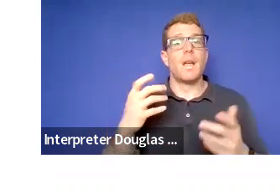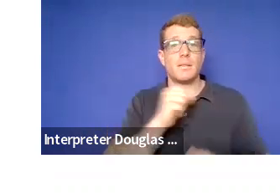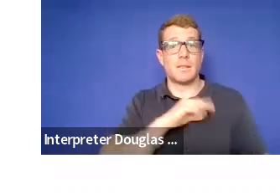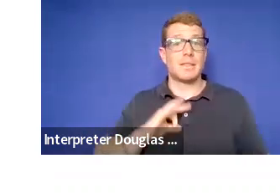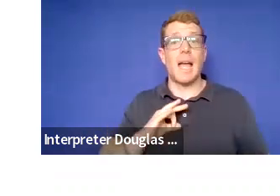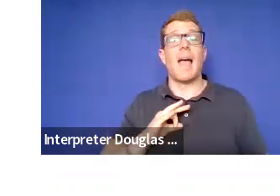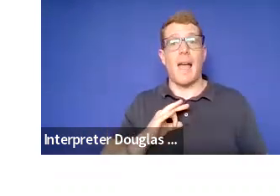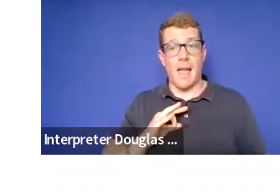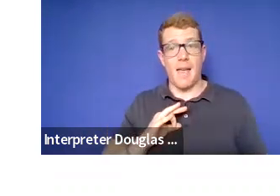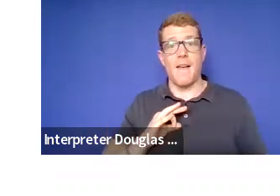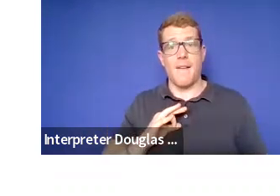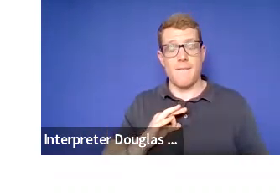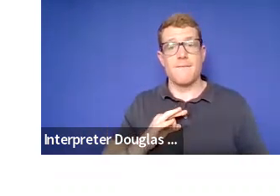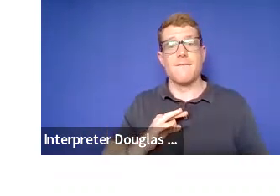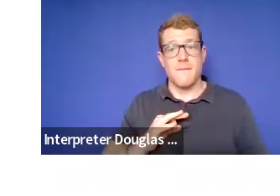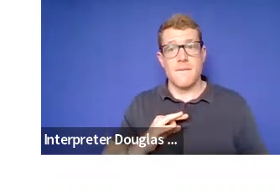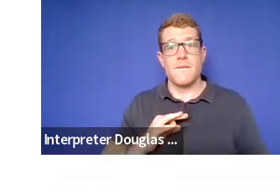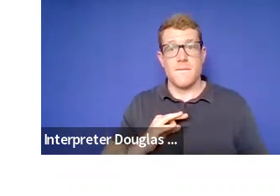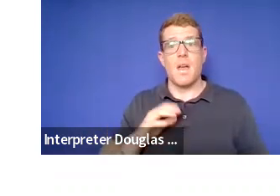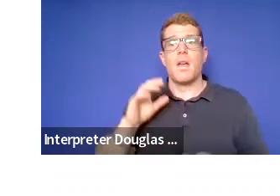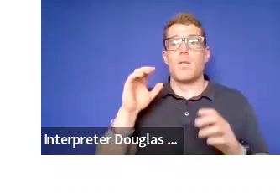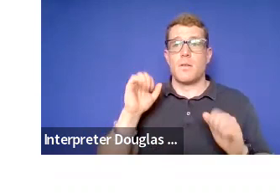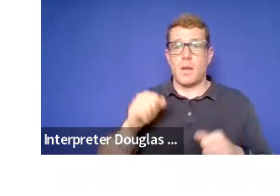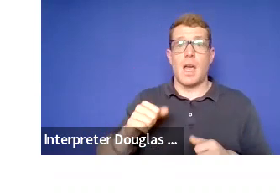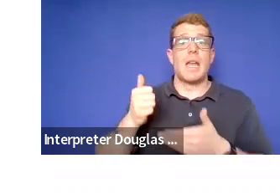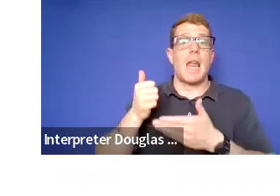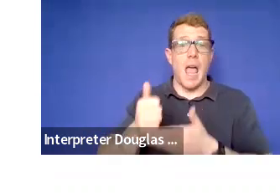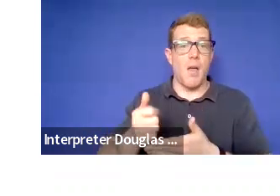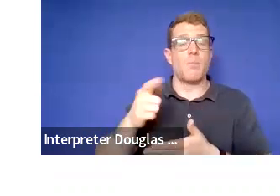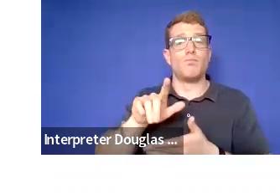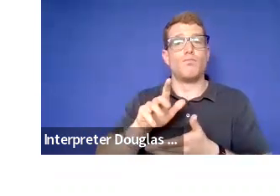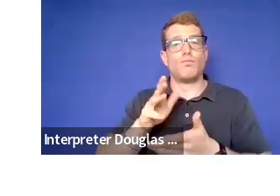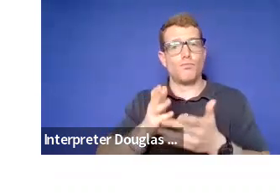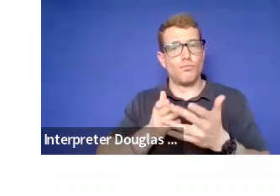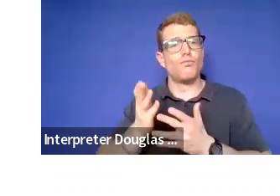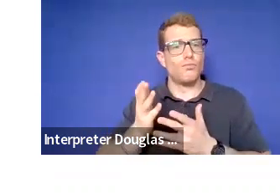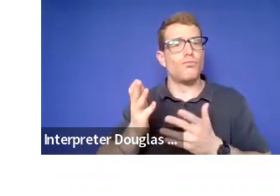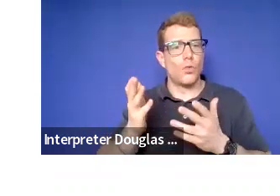Contact us directly through the Wsc. Web website linkage. See?